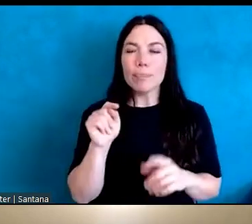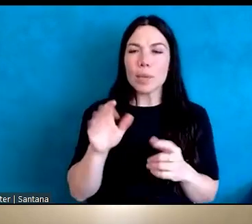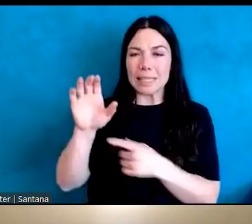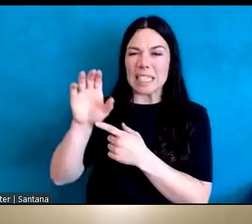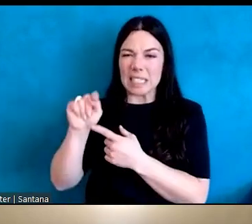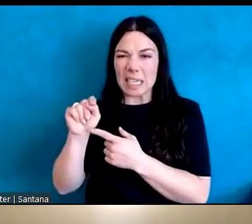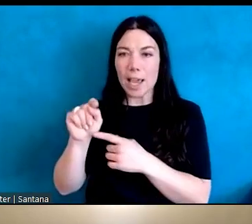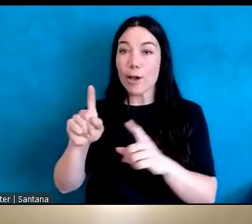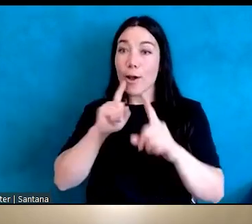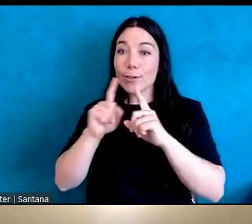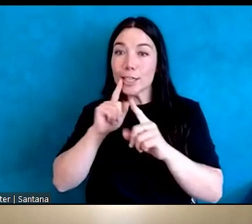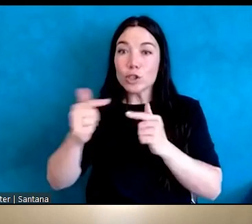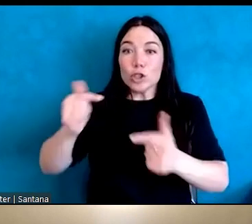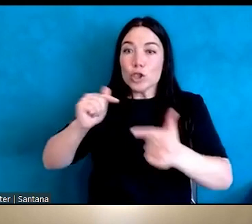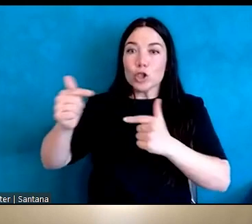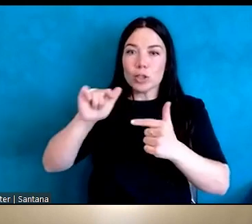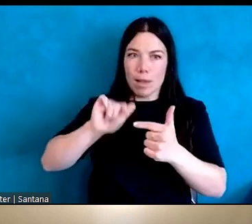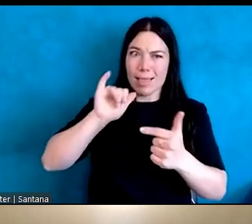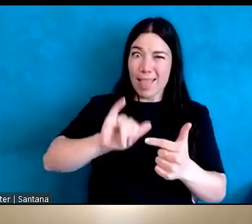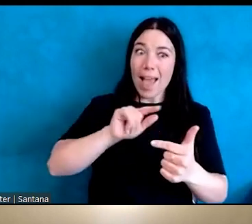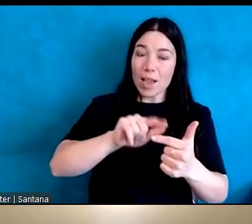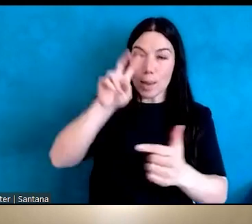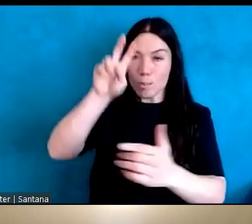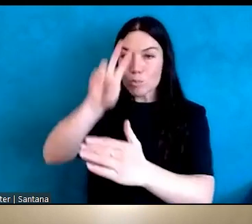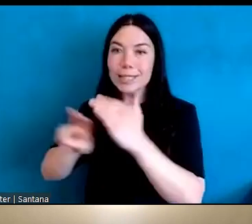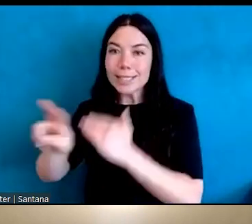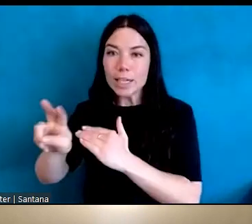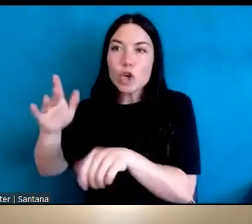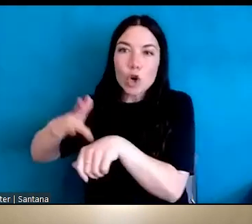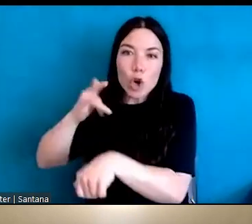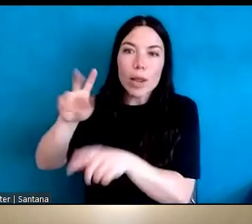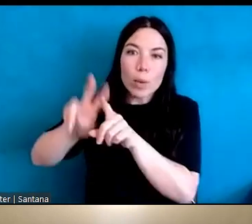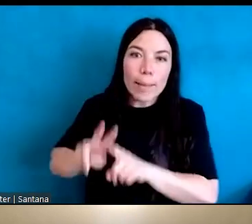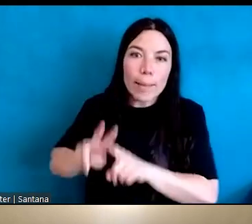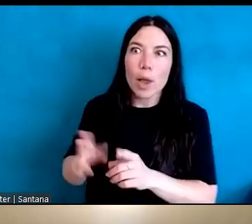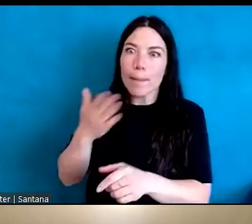was a consistent predictor of early vocabulary and grammar, whereas imperatives were a negative predictor.